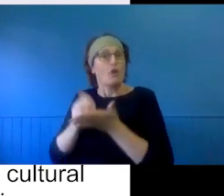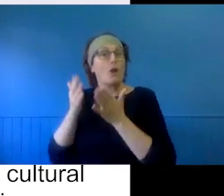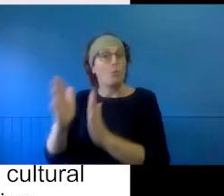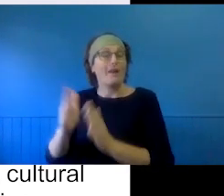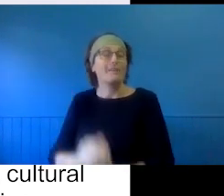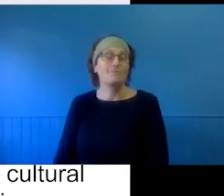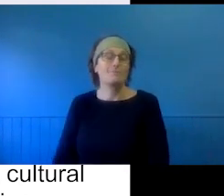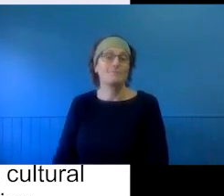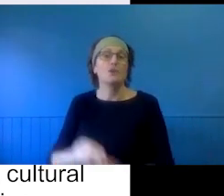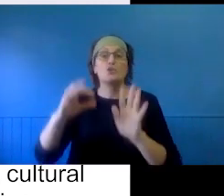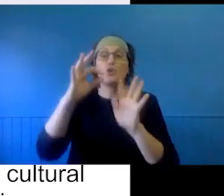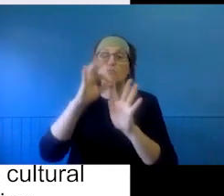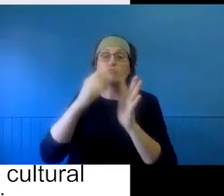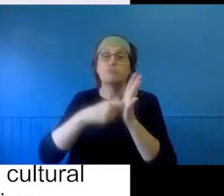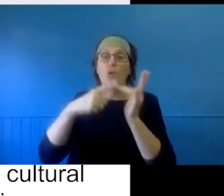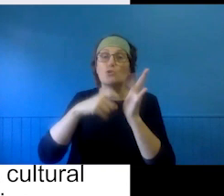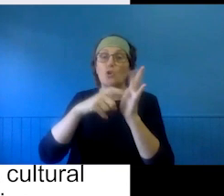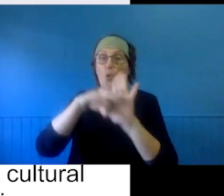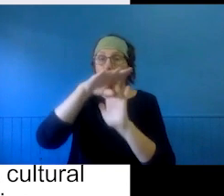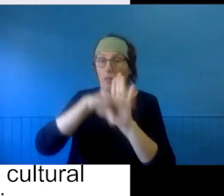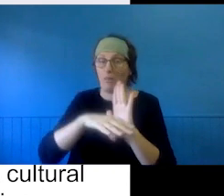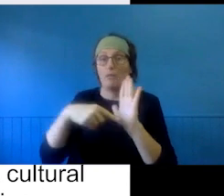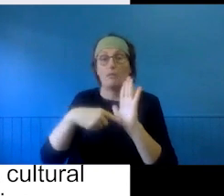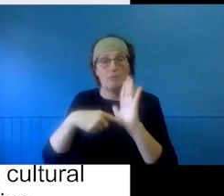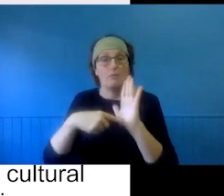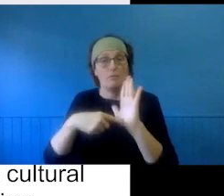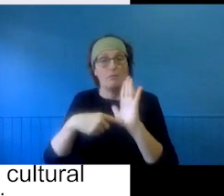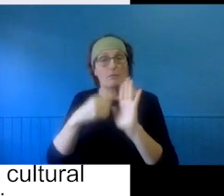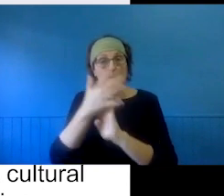Protocols are recognising the diversity of First Nations